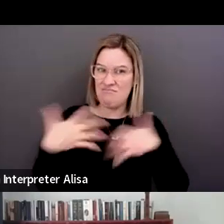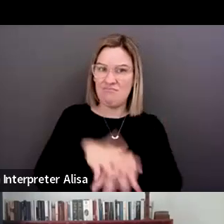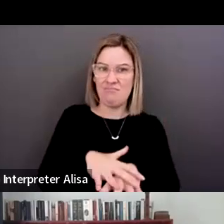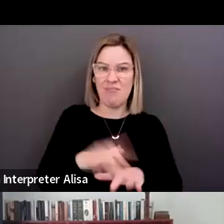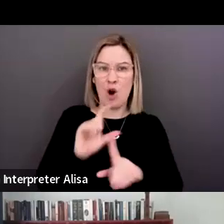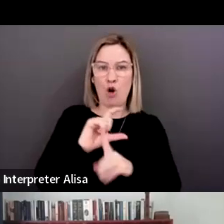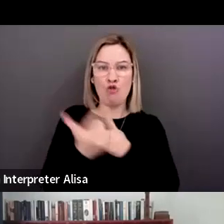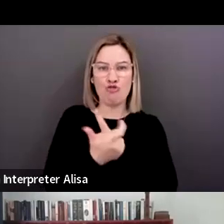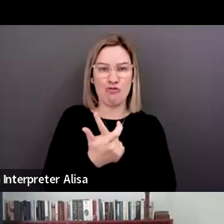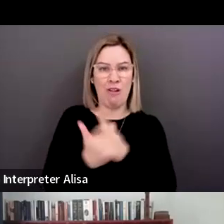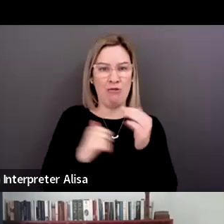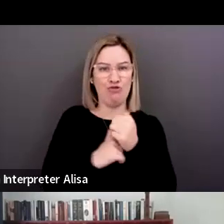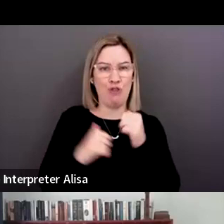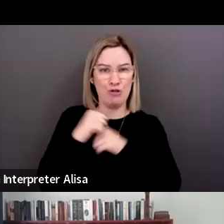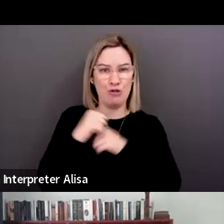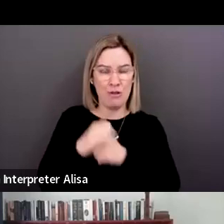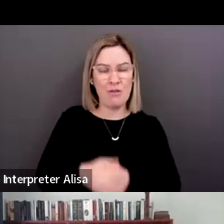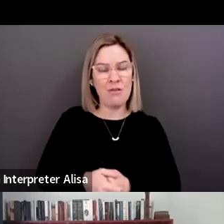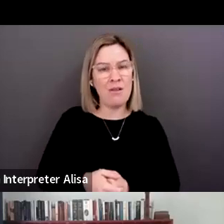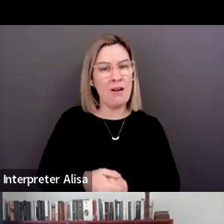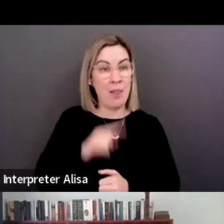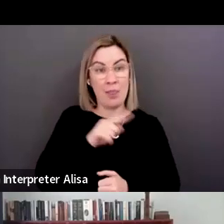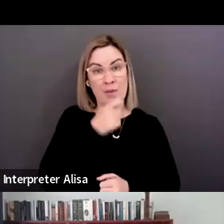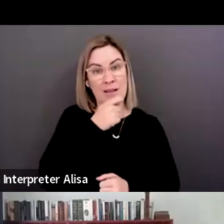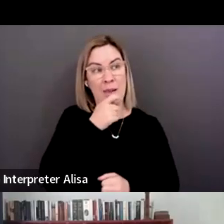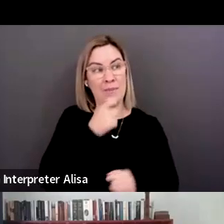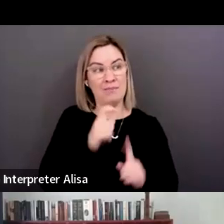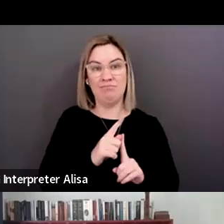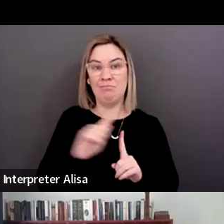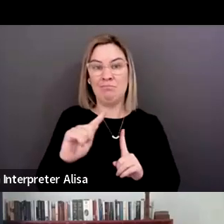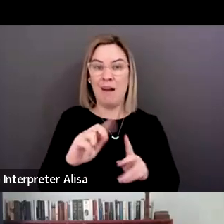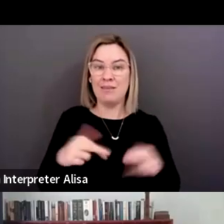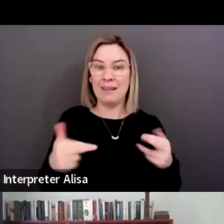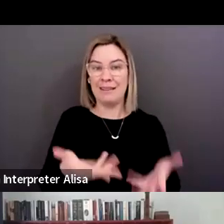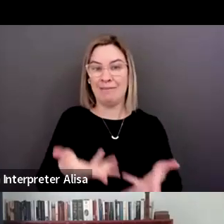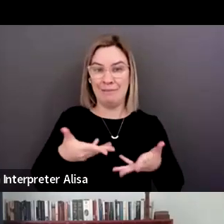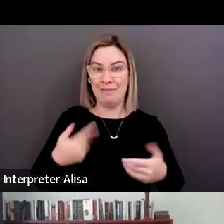parting gift from an artist who was able to map and track the depth of how